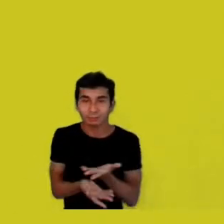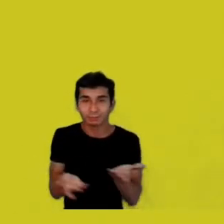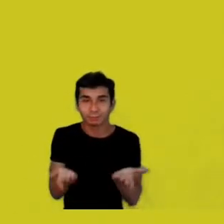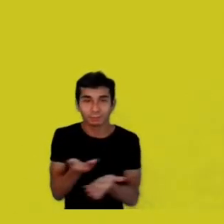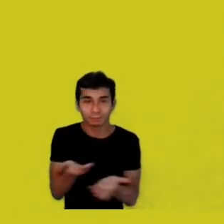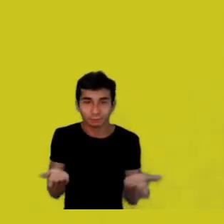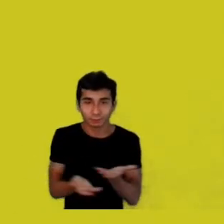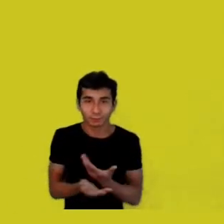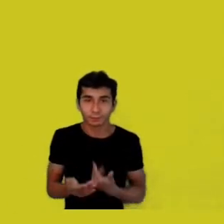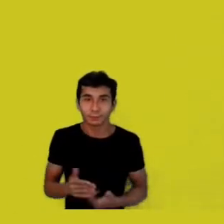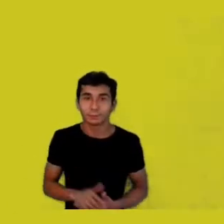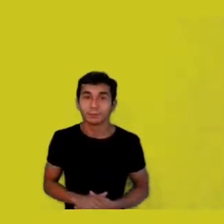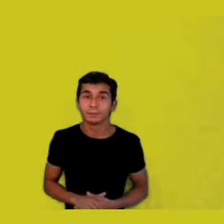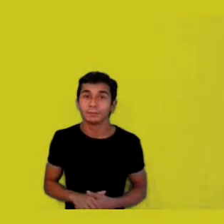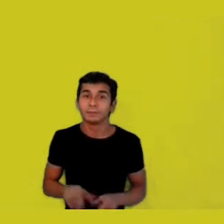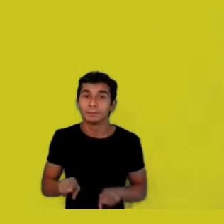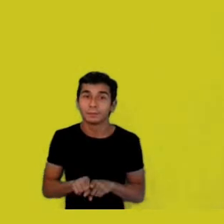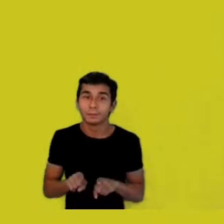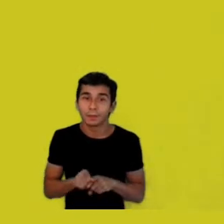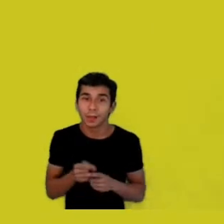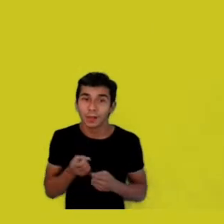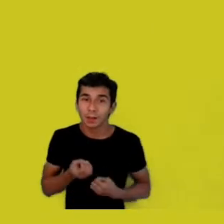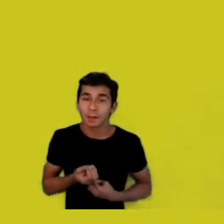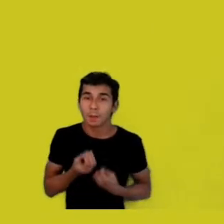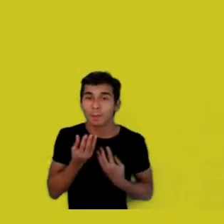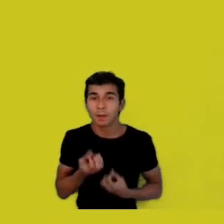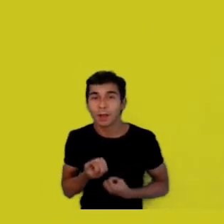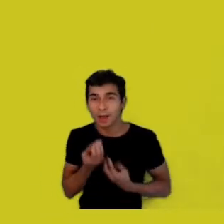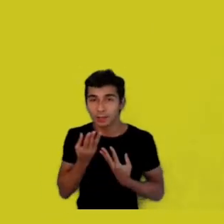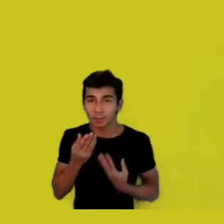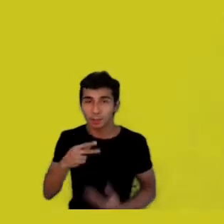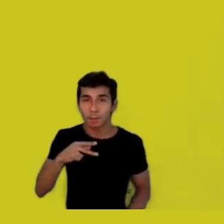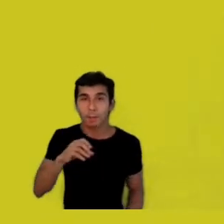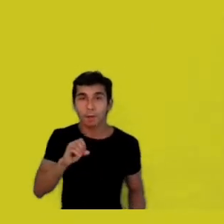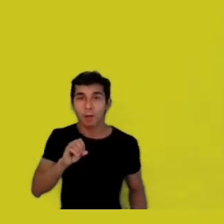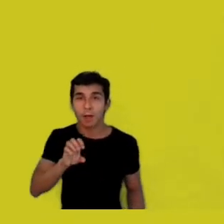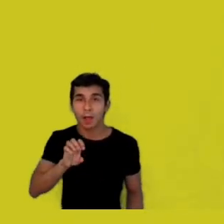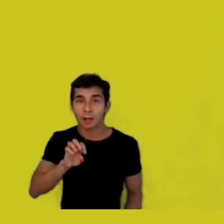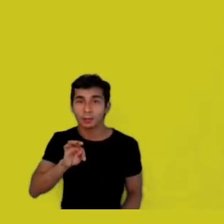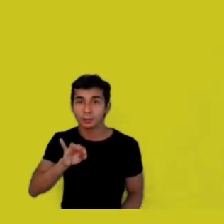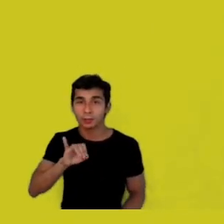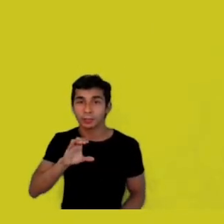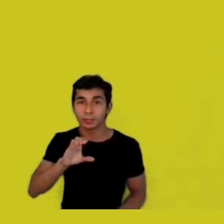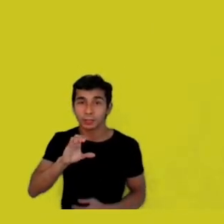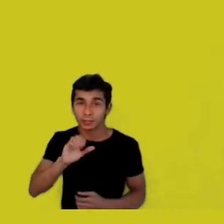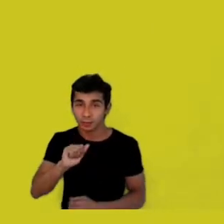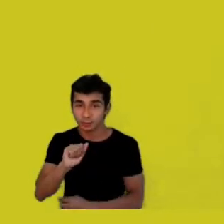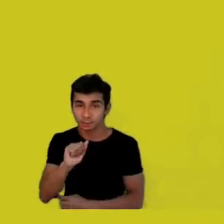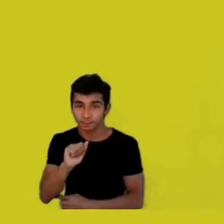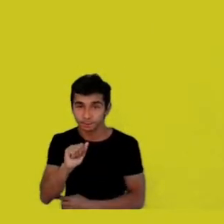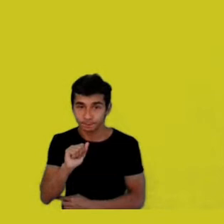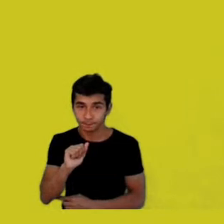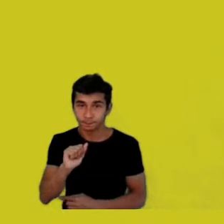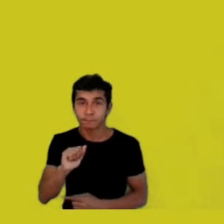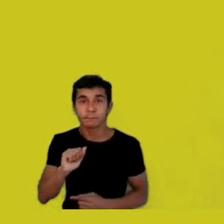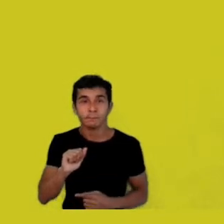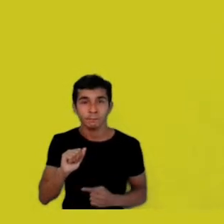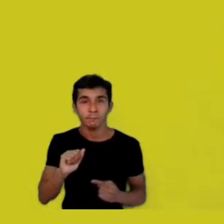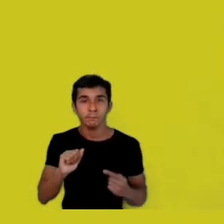offered by the possibility to live.